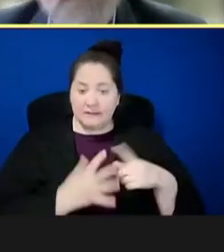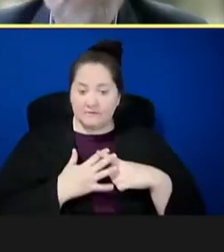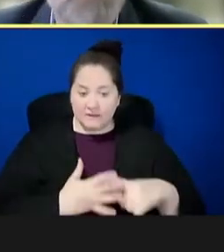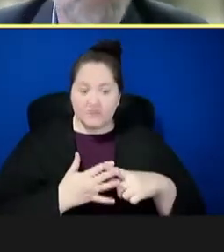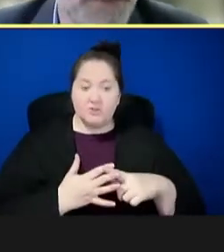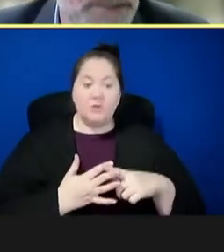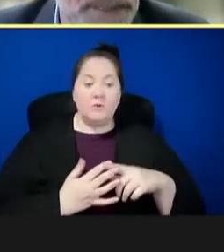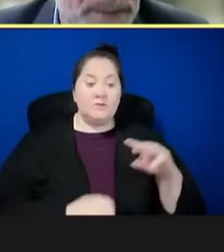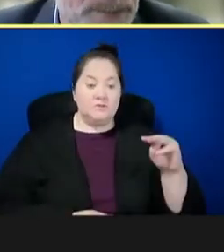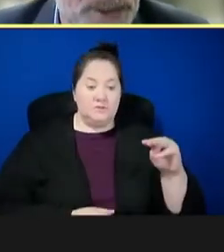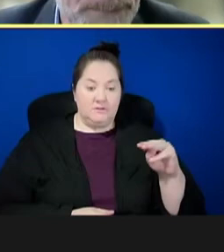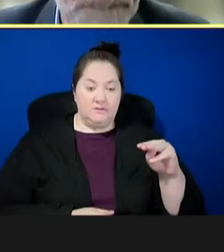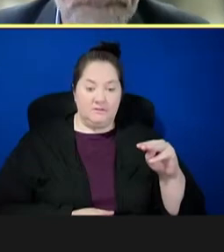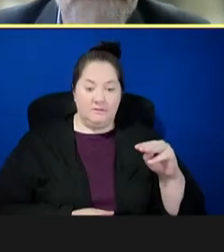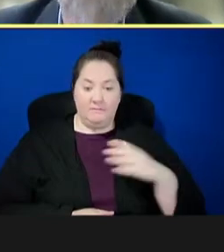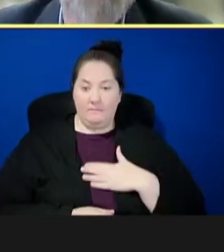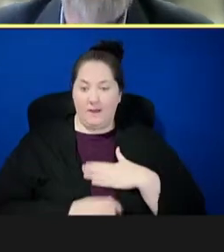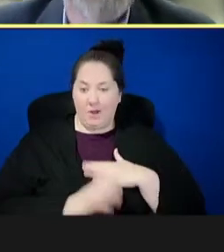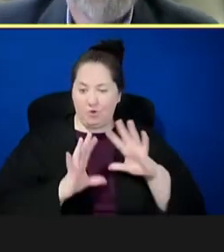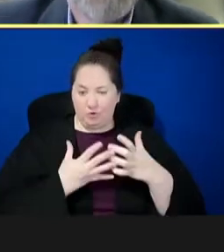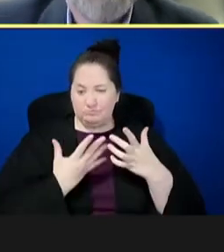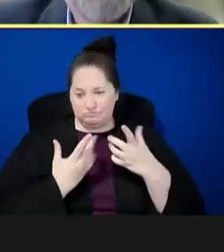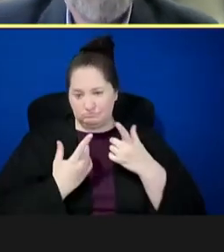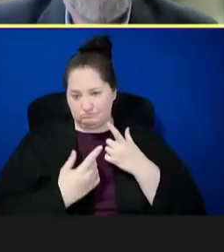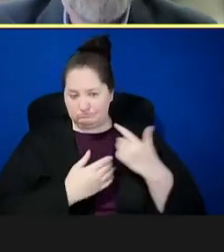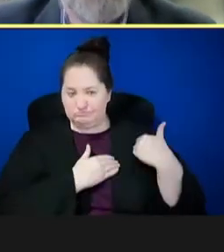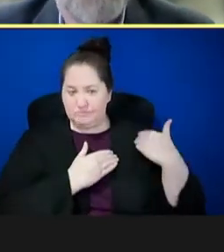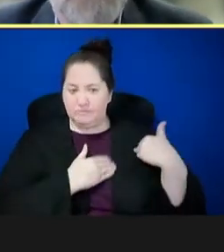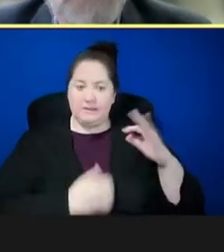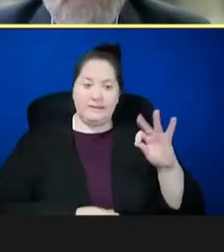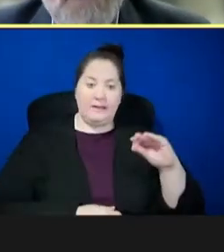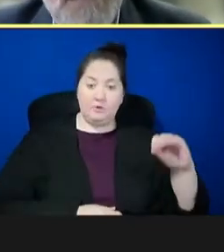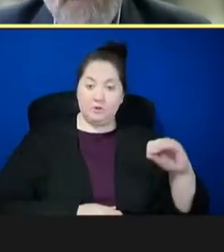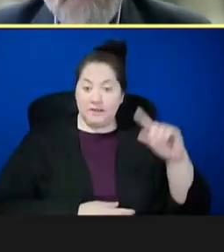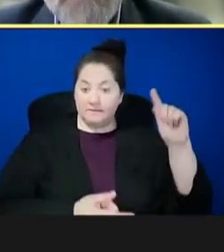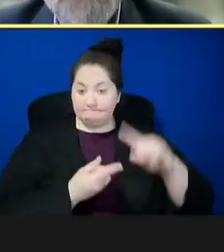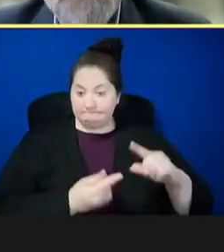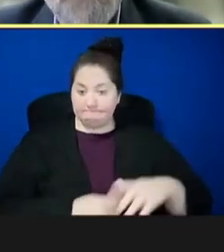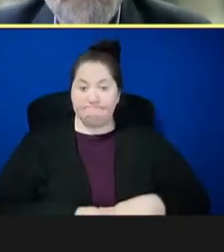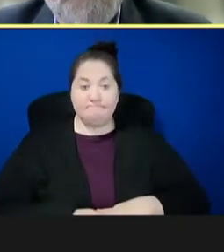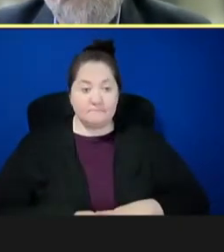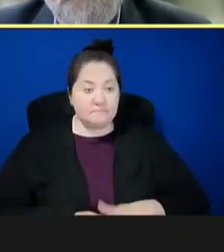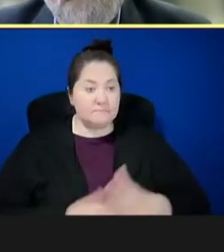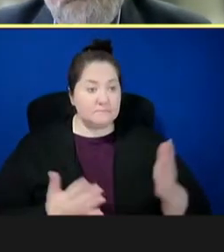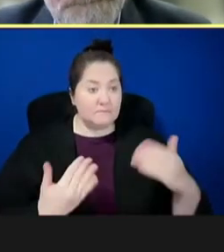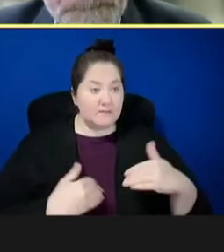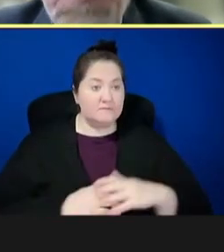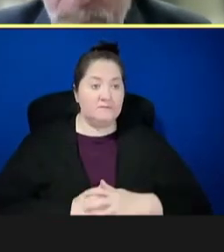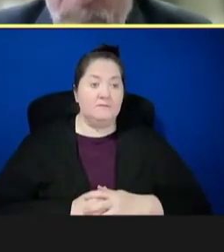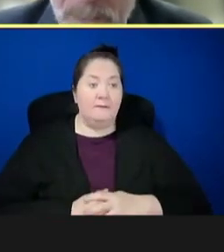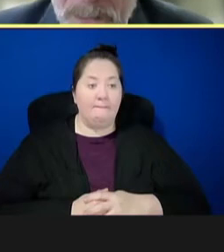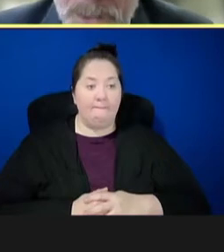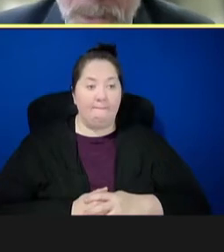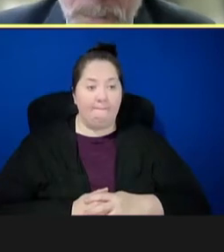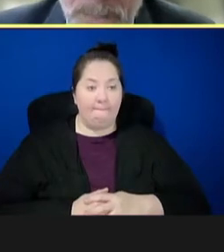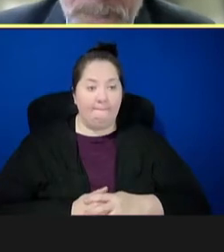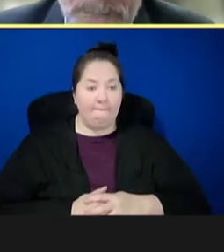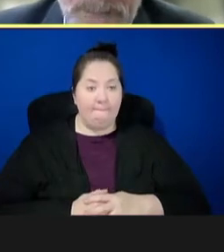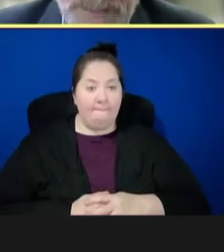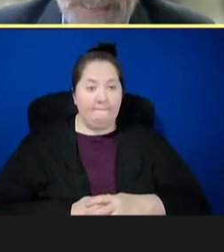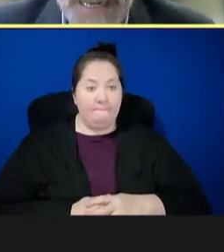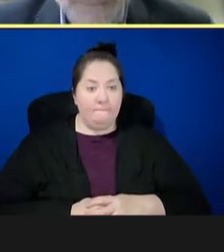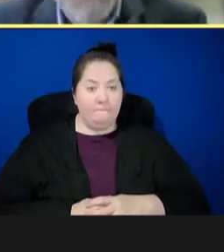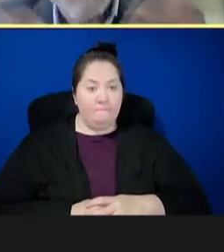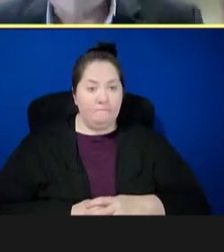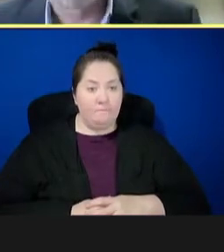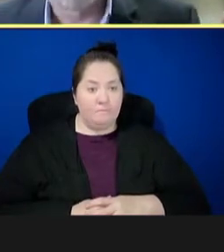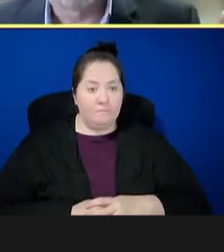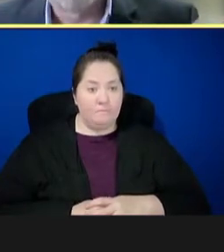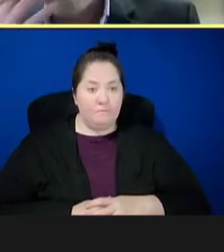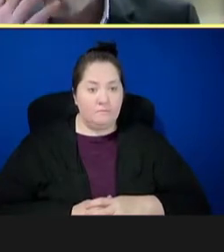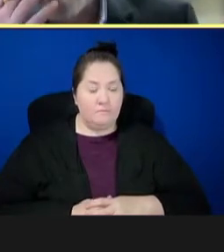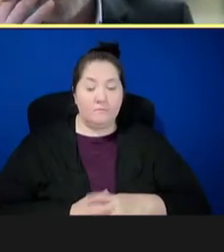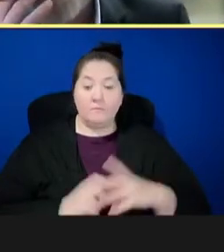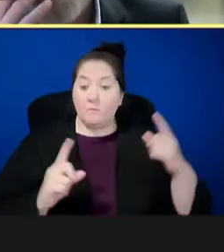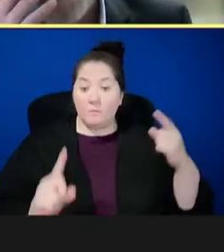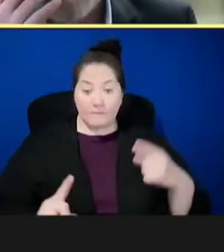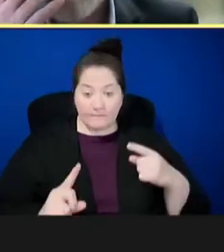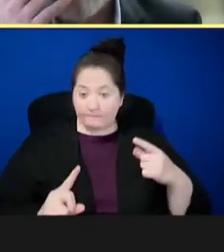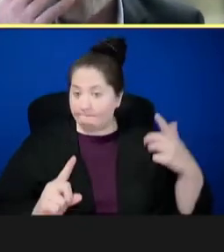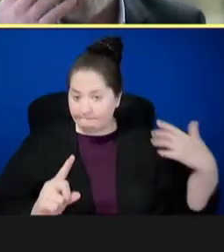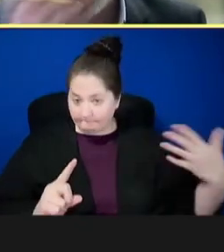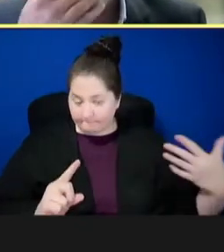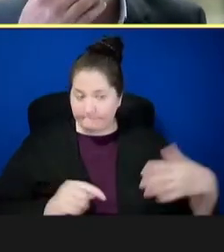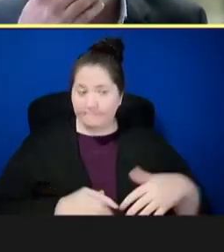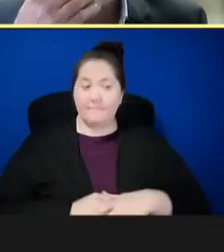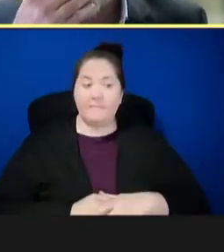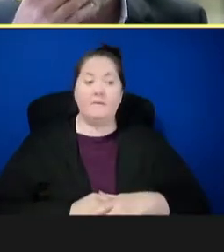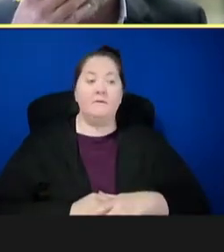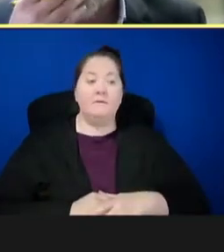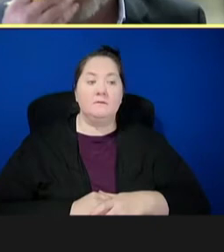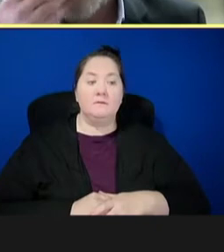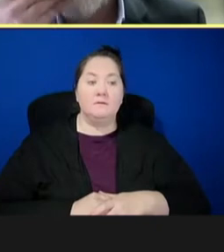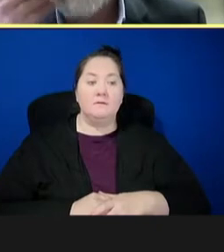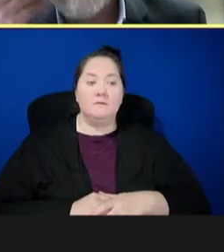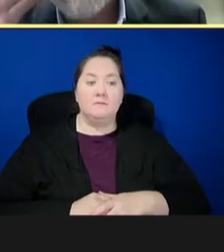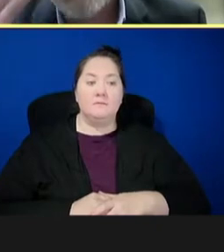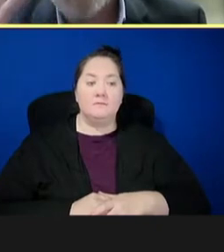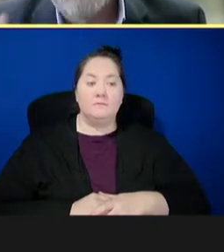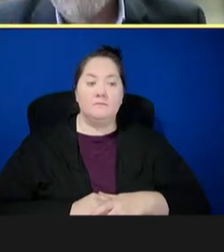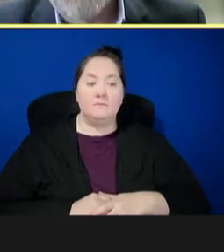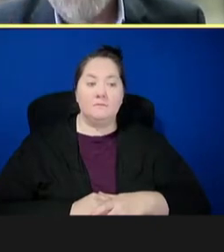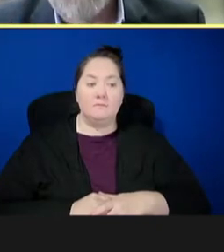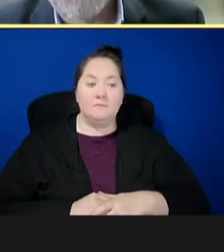is reduced by 90 percent. The end outcome of this was from the point that a clinical